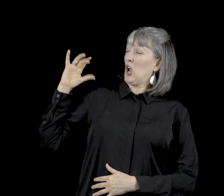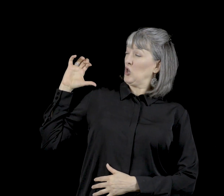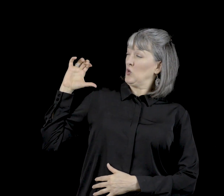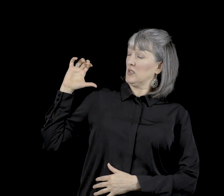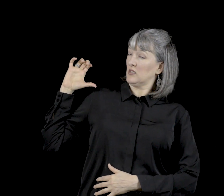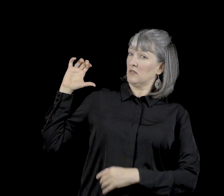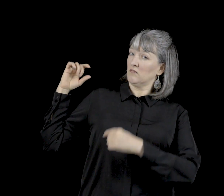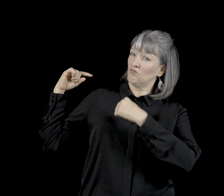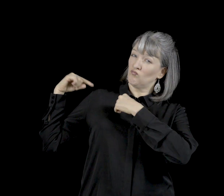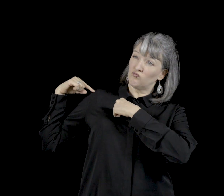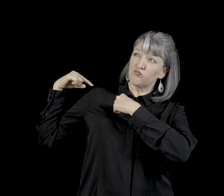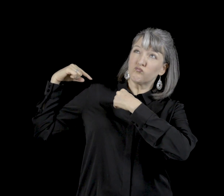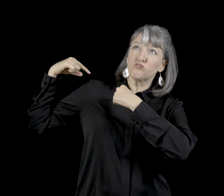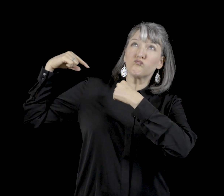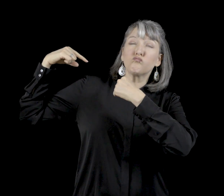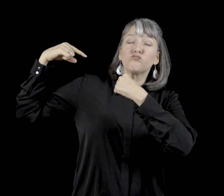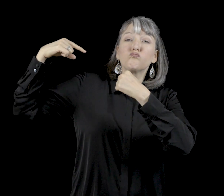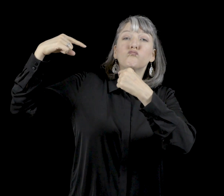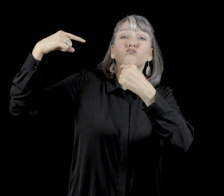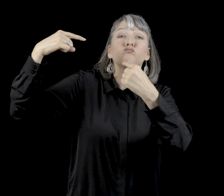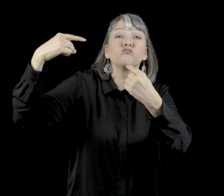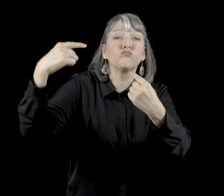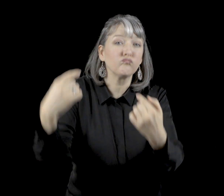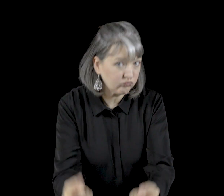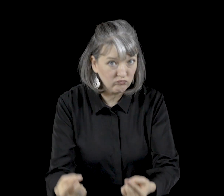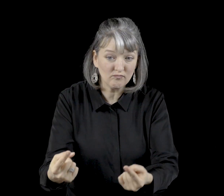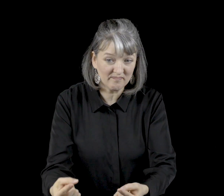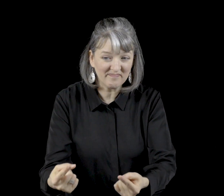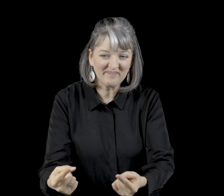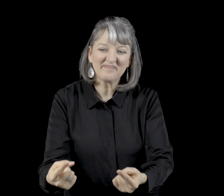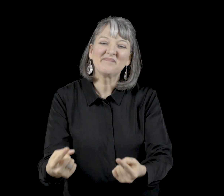HUNDRED PAST TO CURRENT